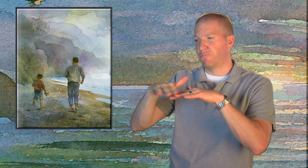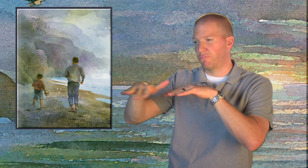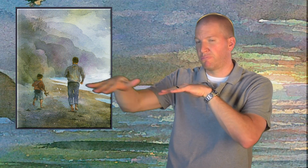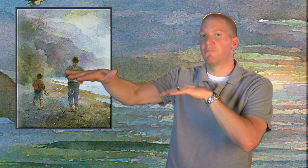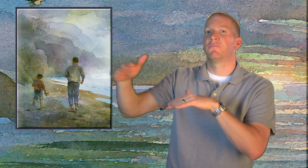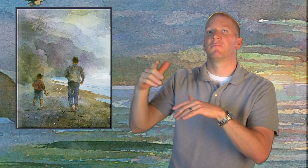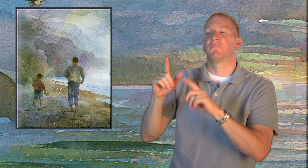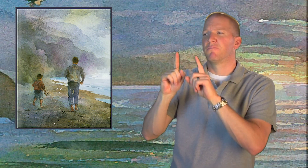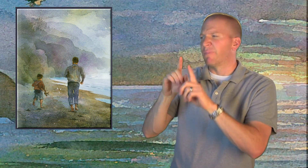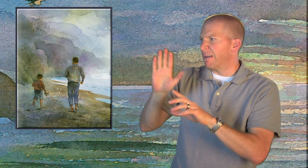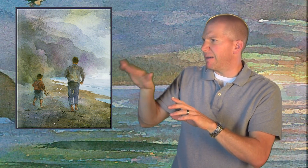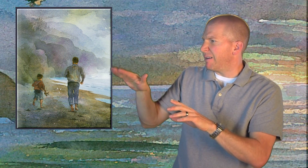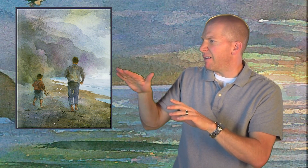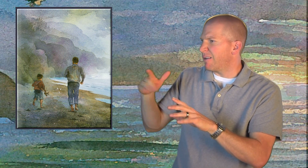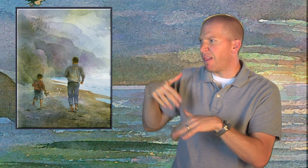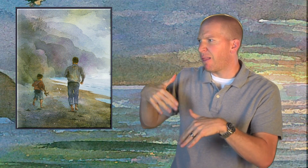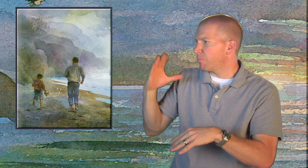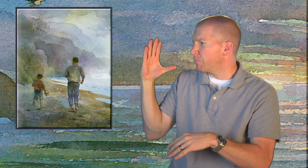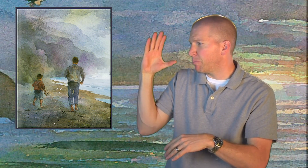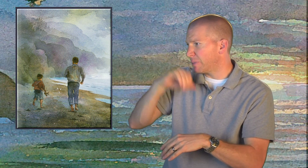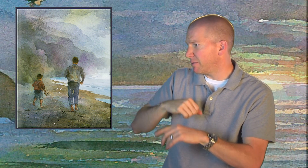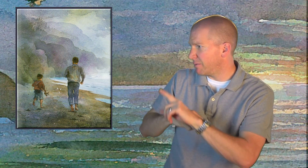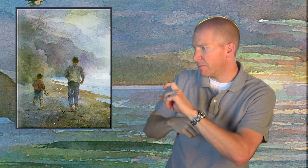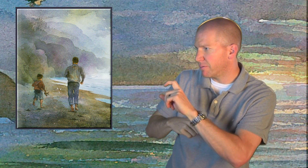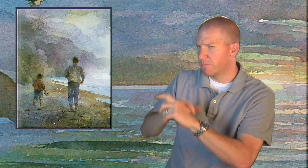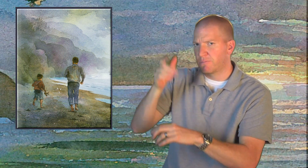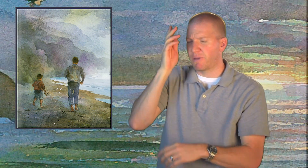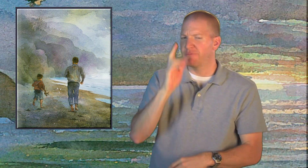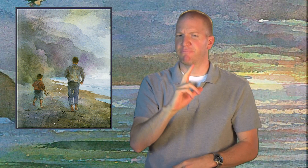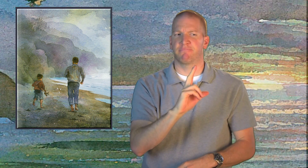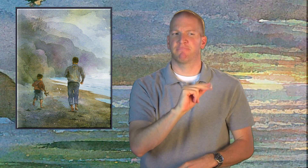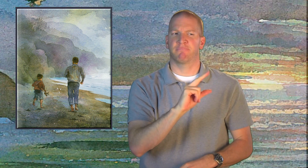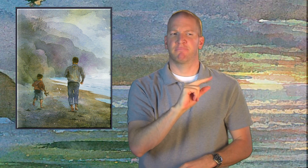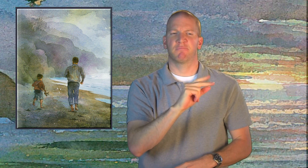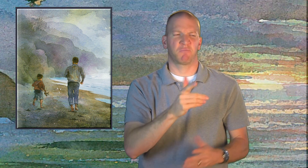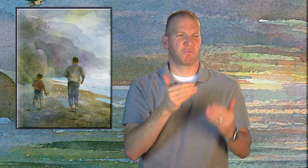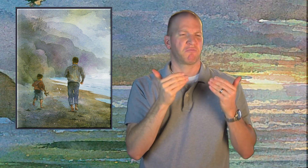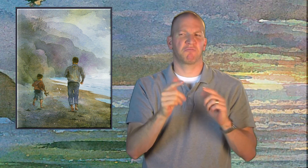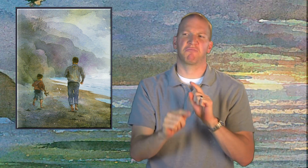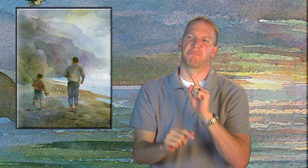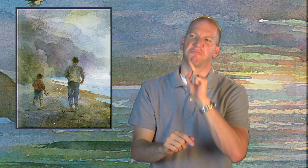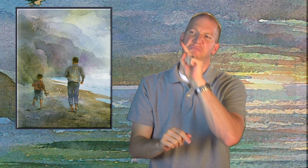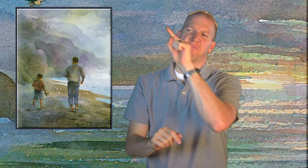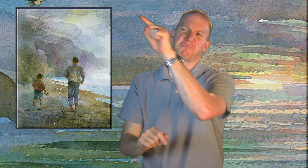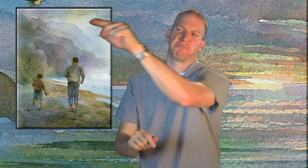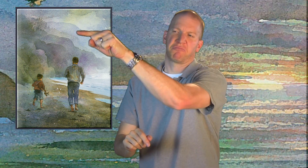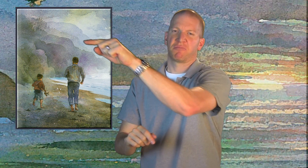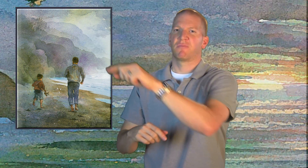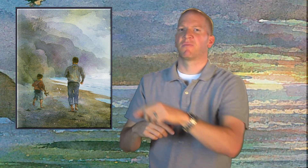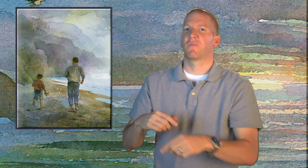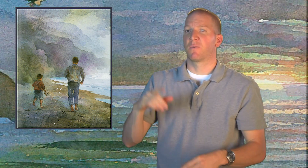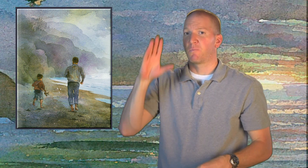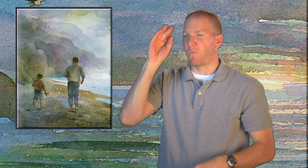"We didn't miss it, did we?" "No, but it's almost time." "Where do we go to see it?" Dad pointed to the huge rocks